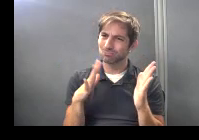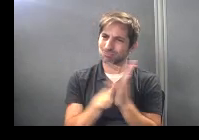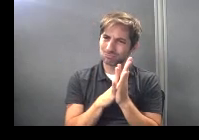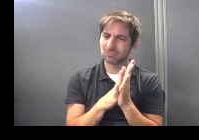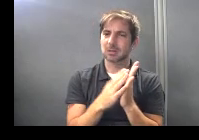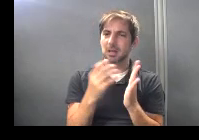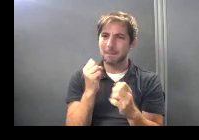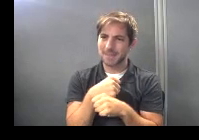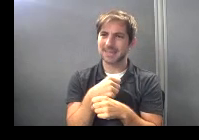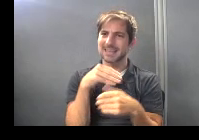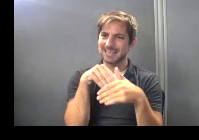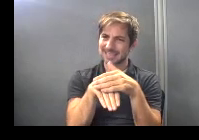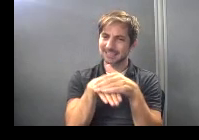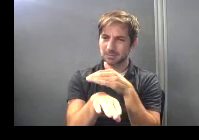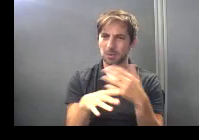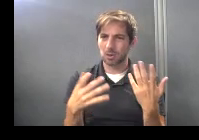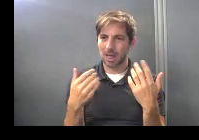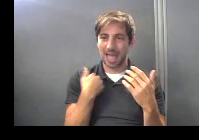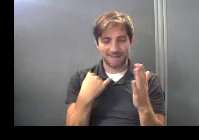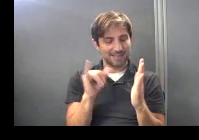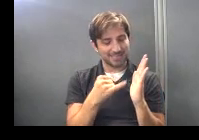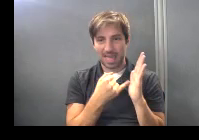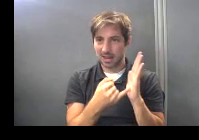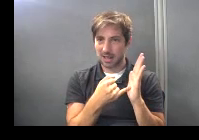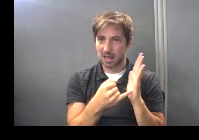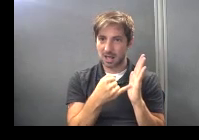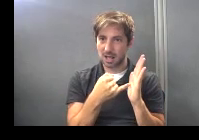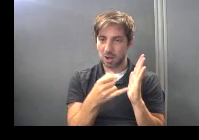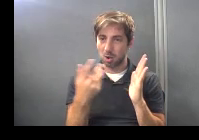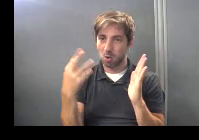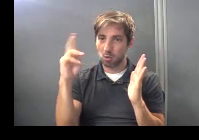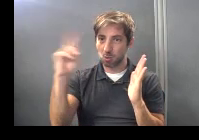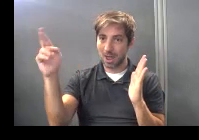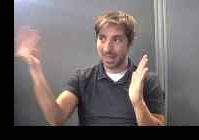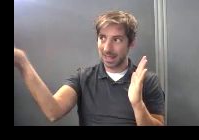HAVING THE LINE ITEM THAT THE ORGANIZATION HAS TO FILL OUT FOR THE GRANT, I THINK IS